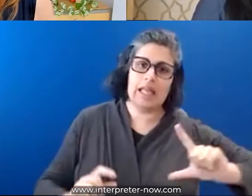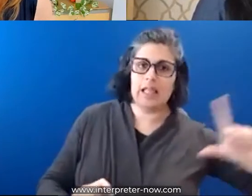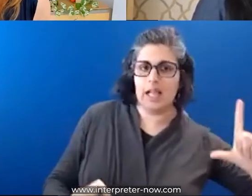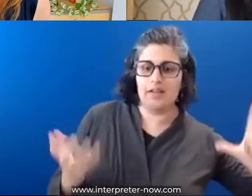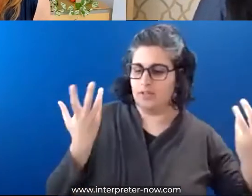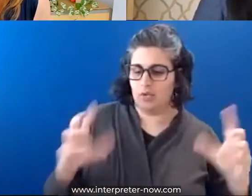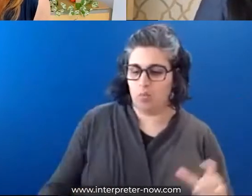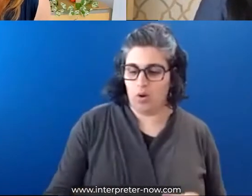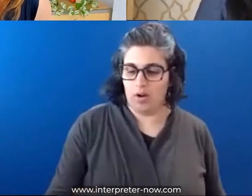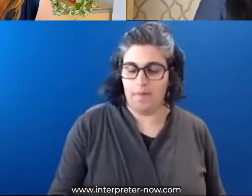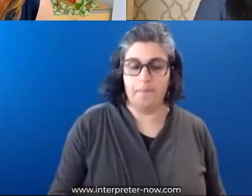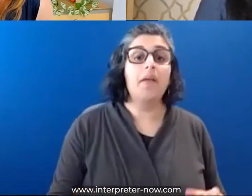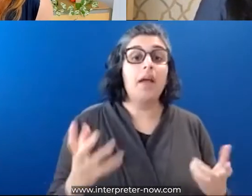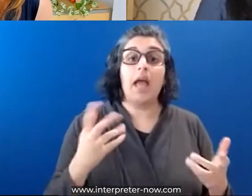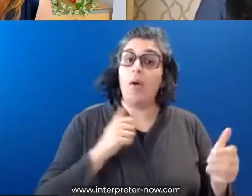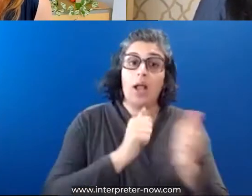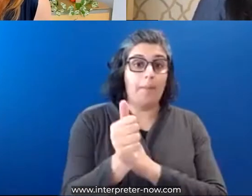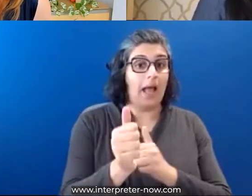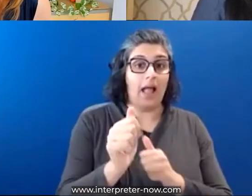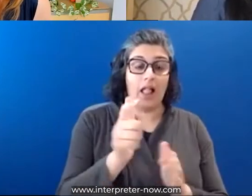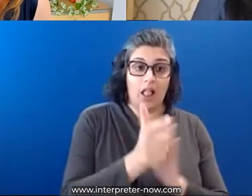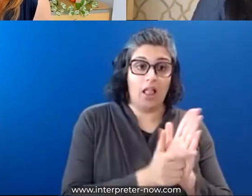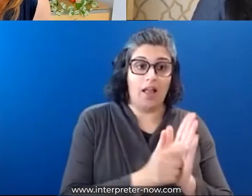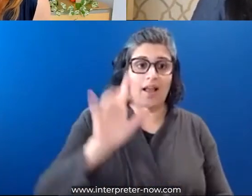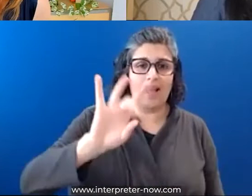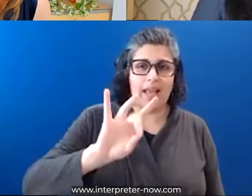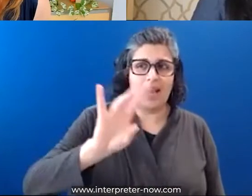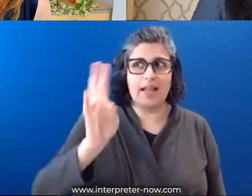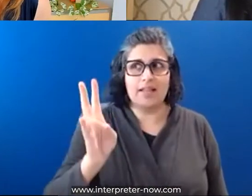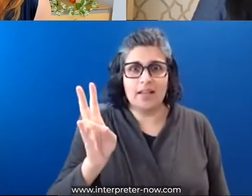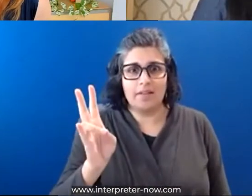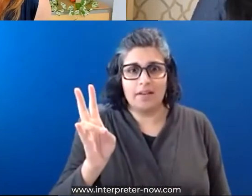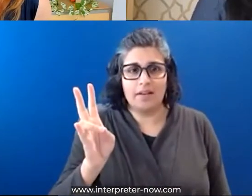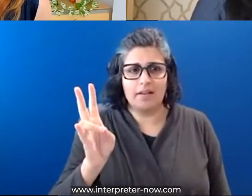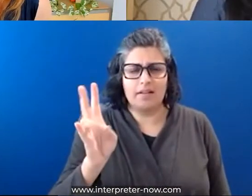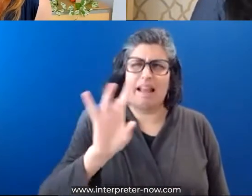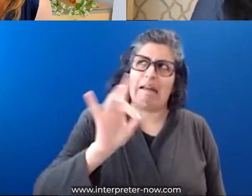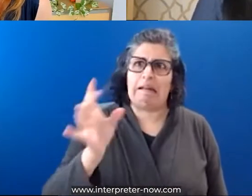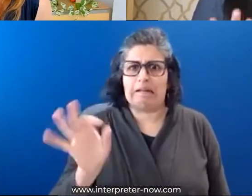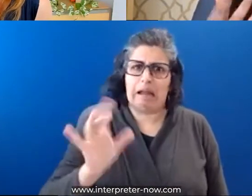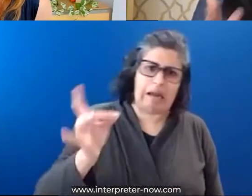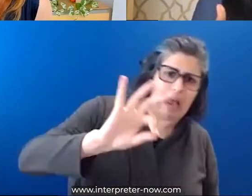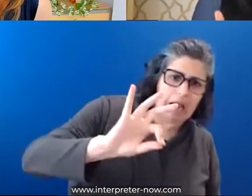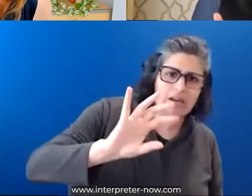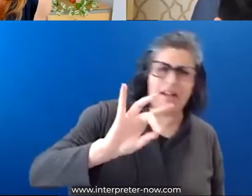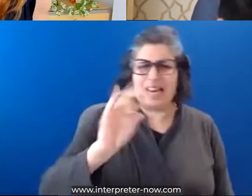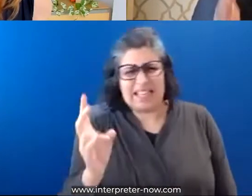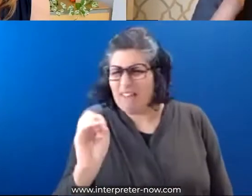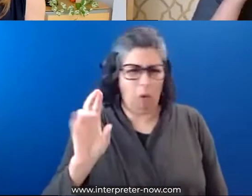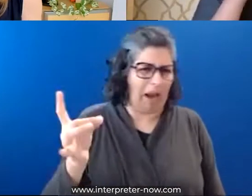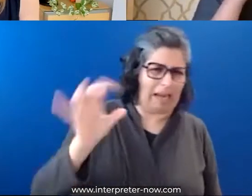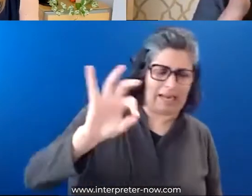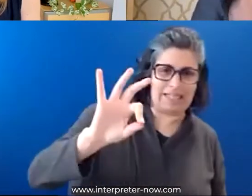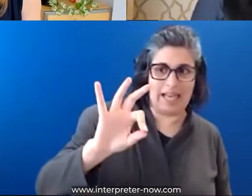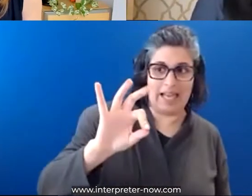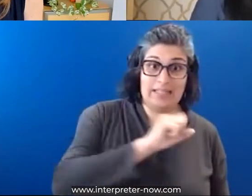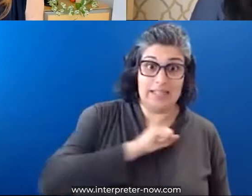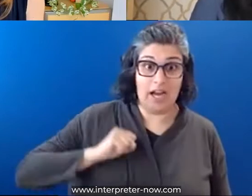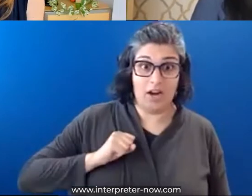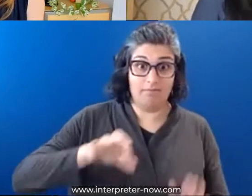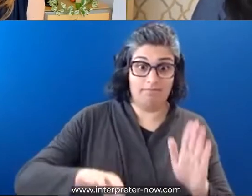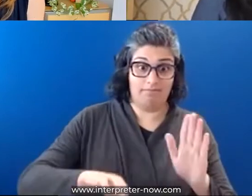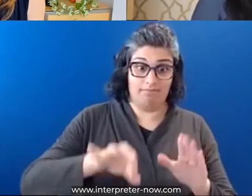And we passed this law 87-89, either 87 or 89 senators voted yes on the First Step Act